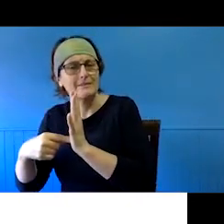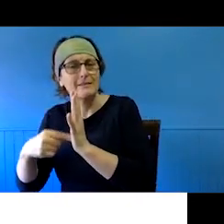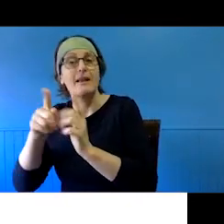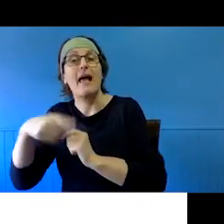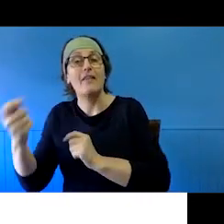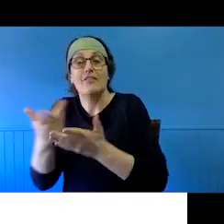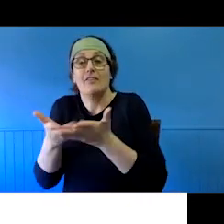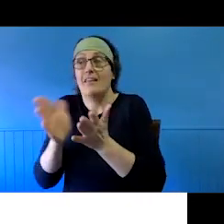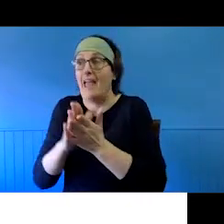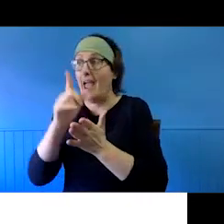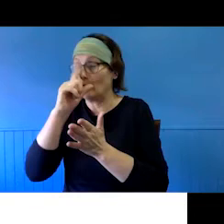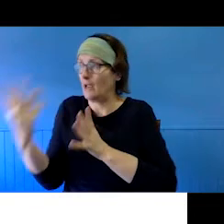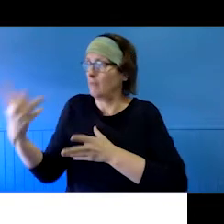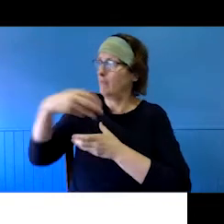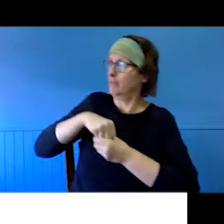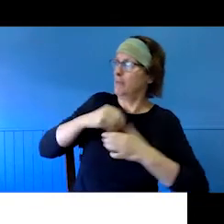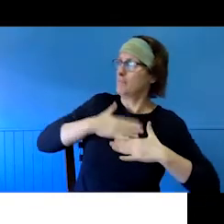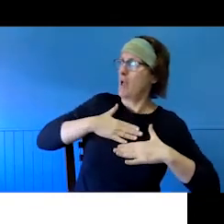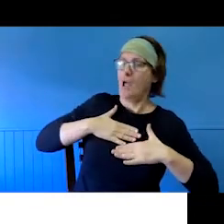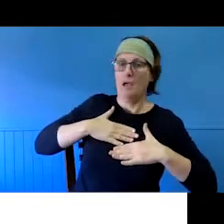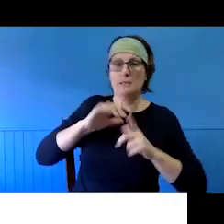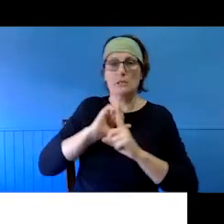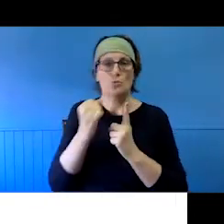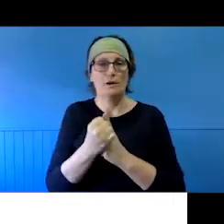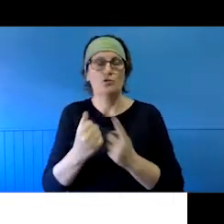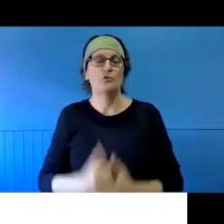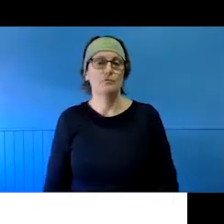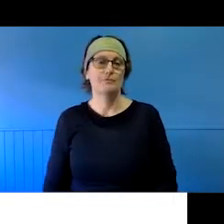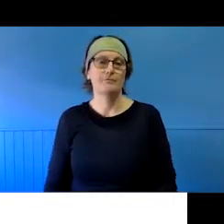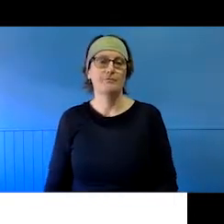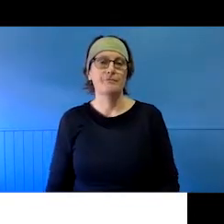you can relate it into your scenario. So your experiencial piece